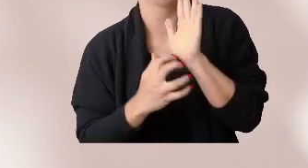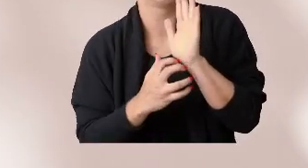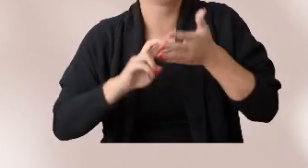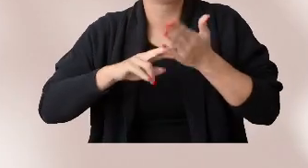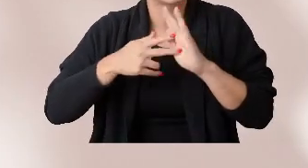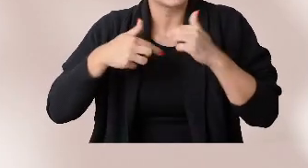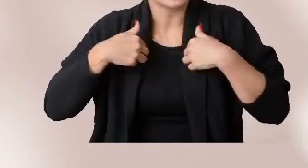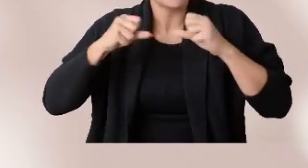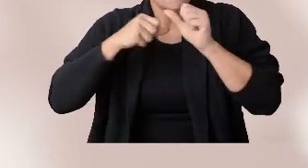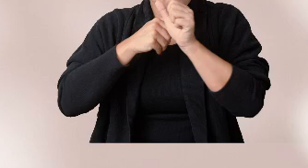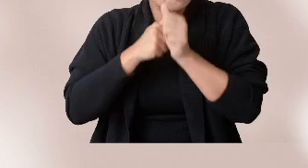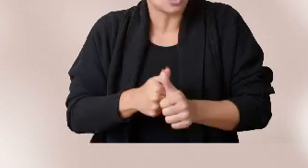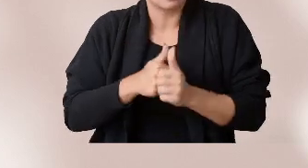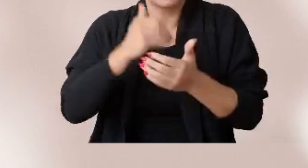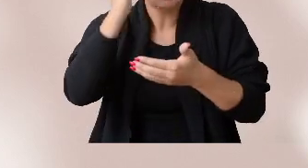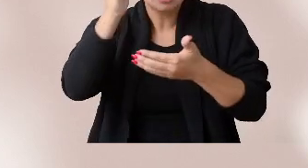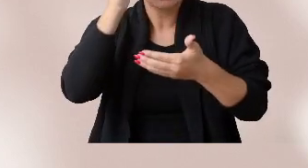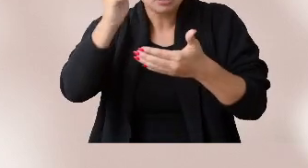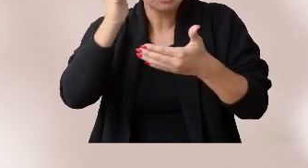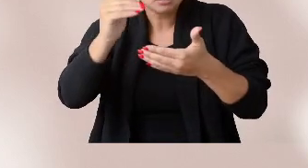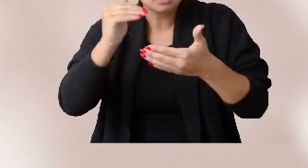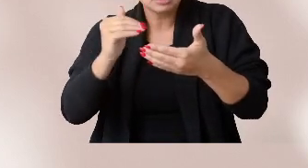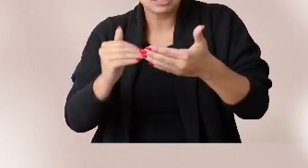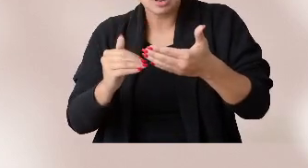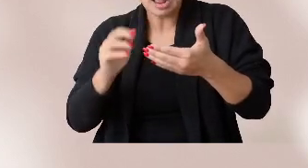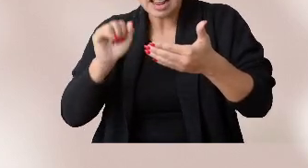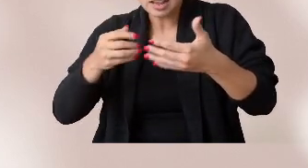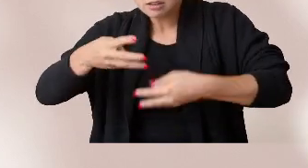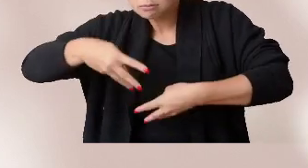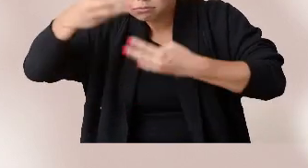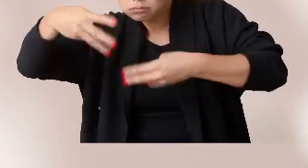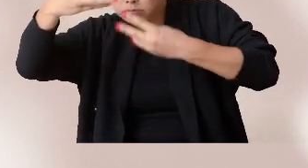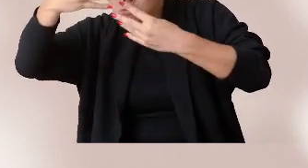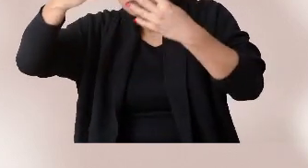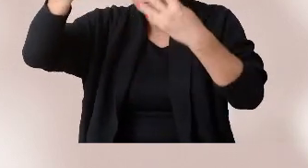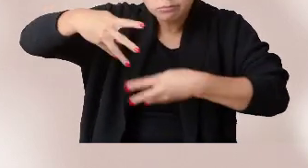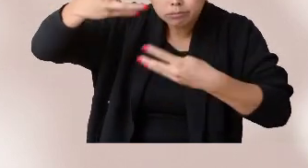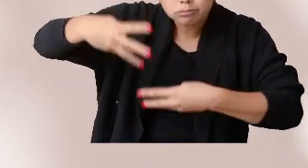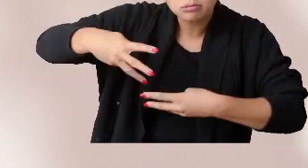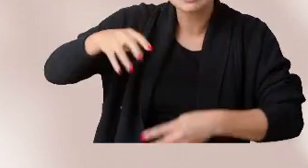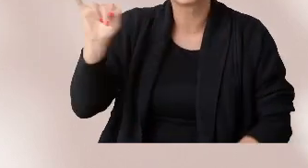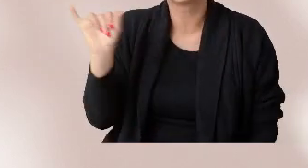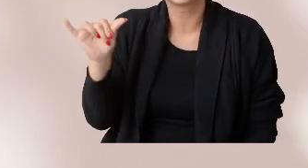So I can follow what's happening and scroll backwards and forwards, and of course I can pin